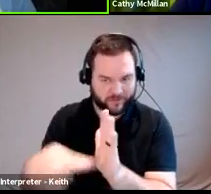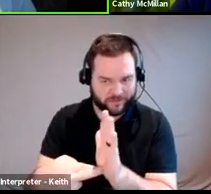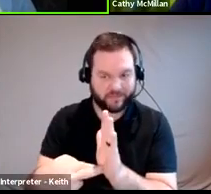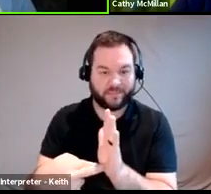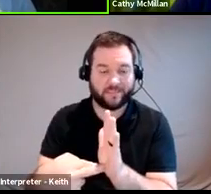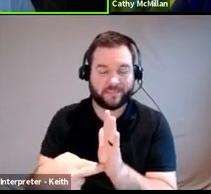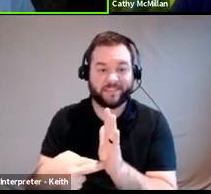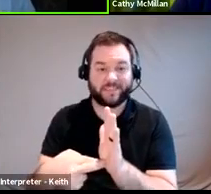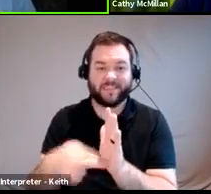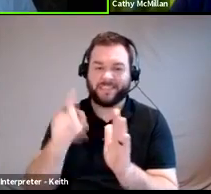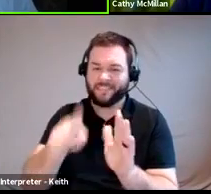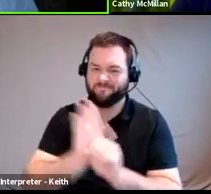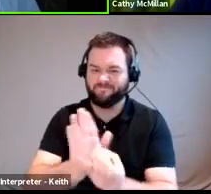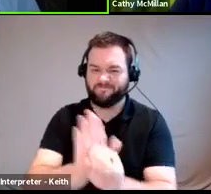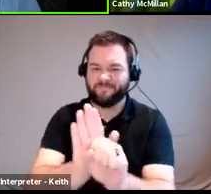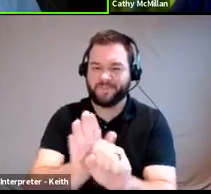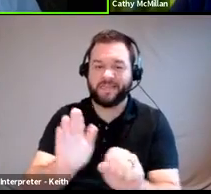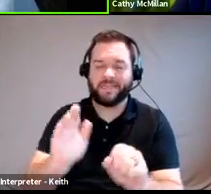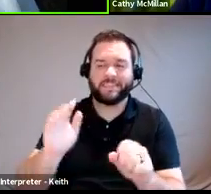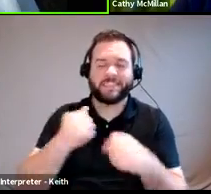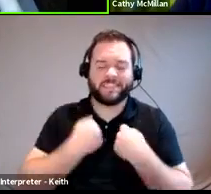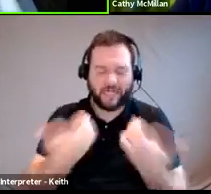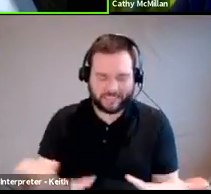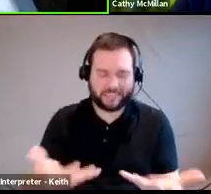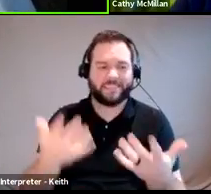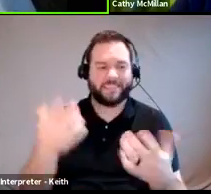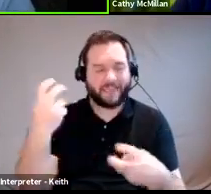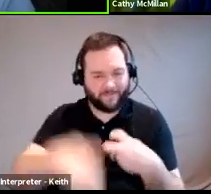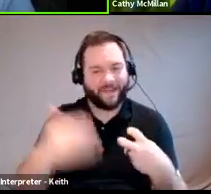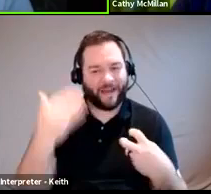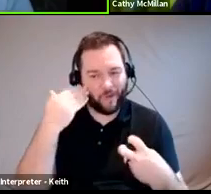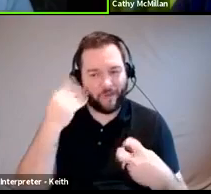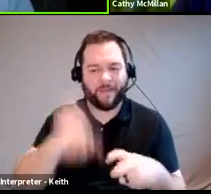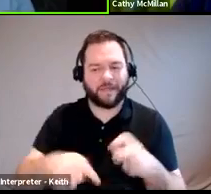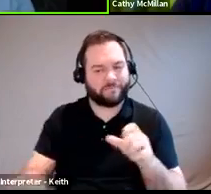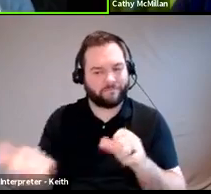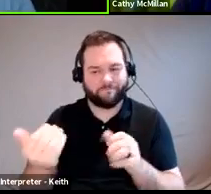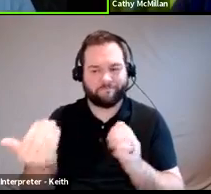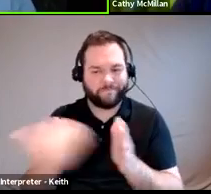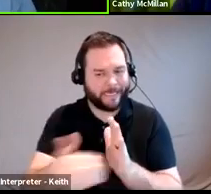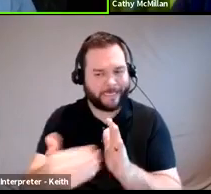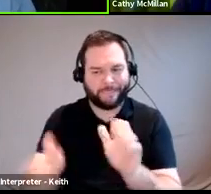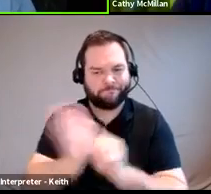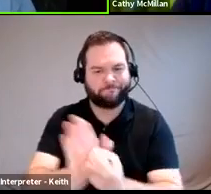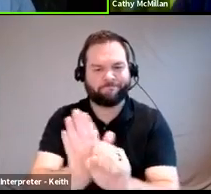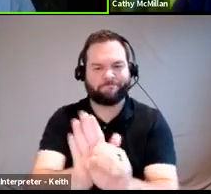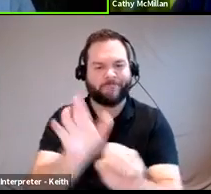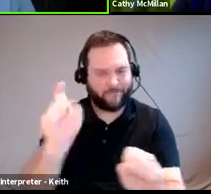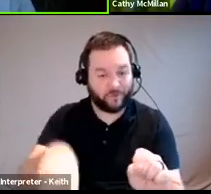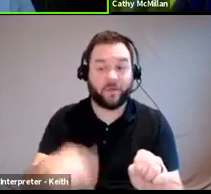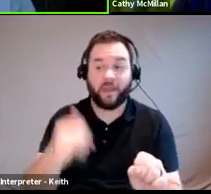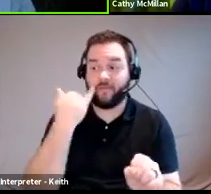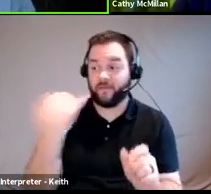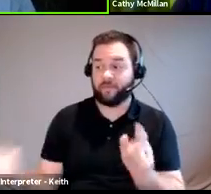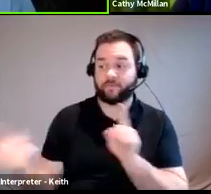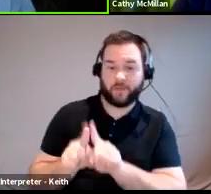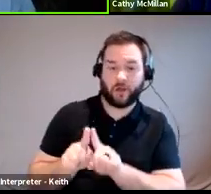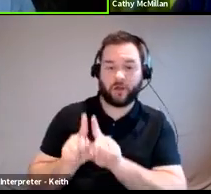it's really important that. at we do this as families and it's so tiring it so hard. But we have to do it and if But we have to do it and if you